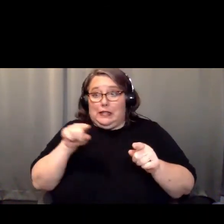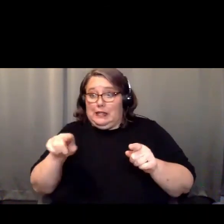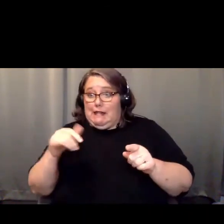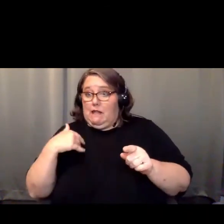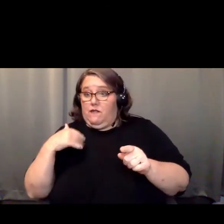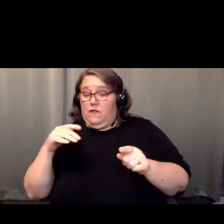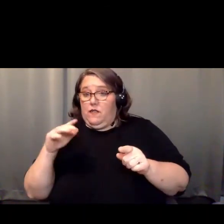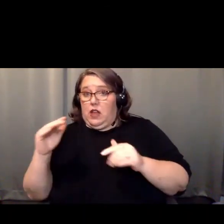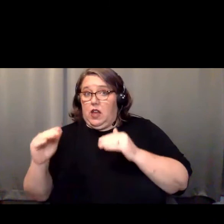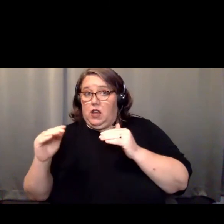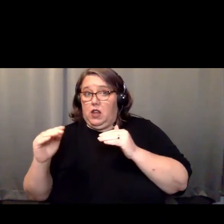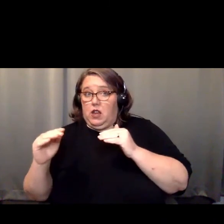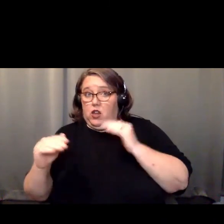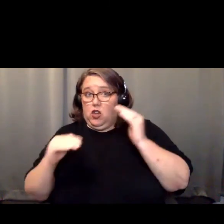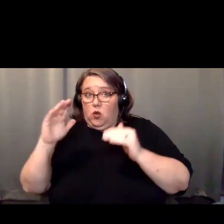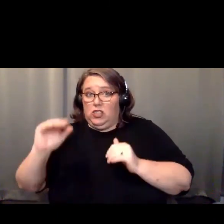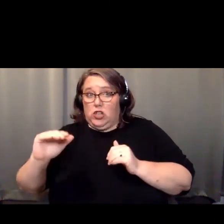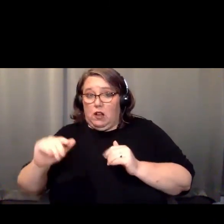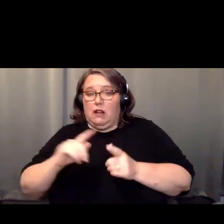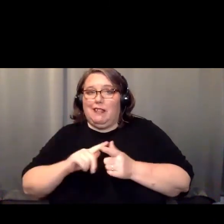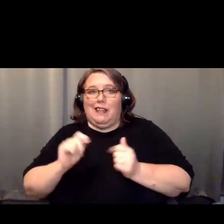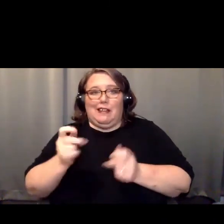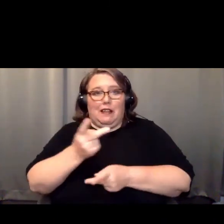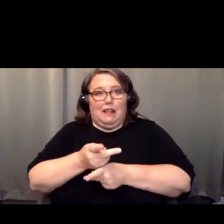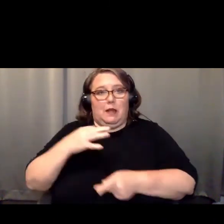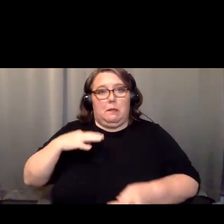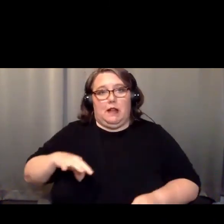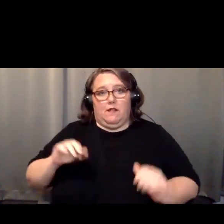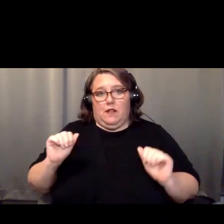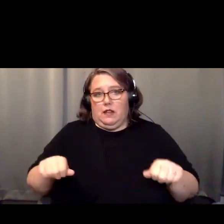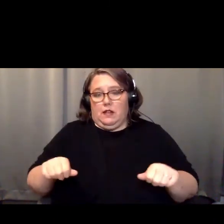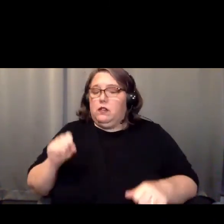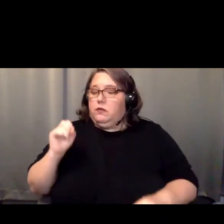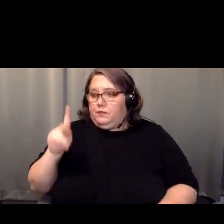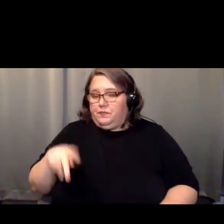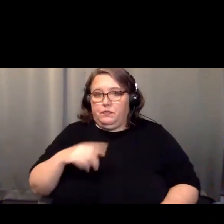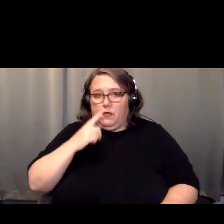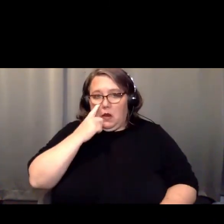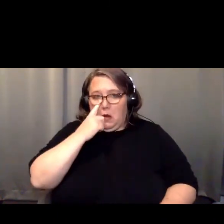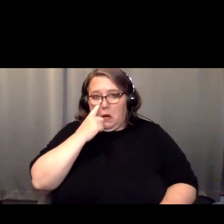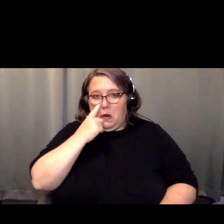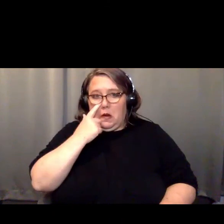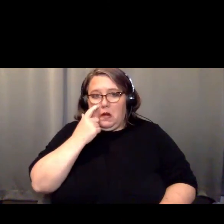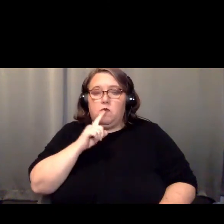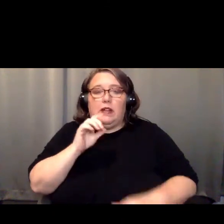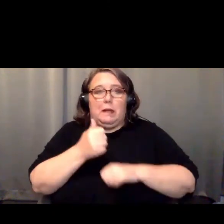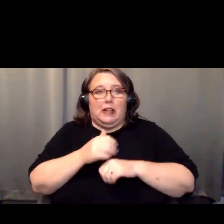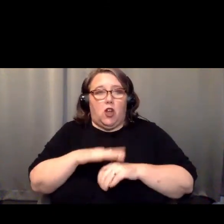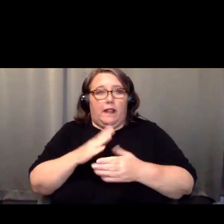then they can still keep their benefit. [Parent] Okay, so is this is stays on the income then?